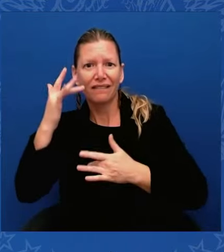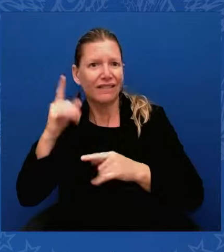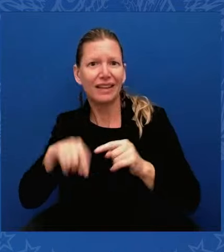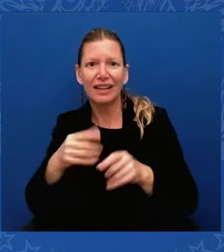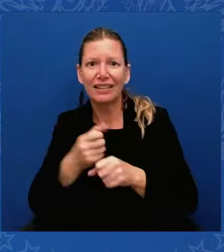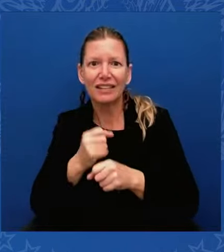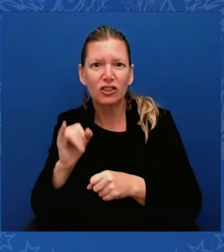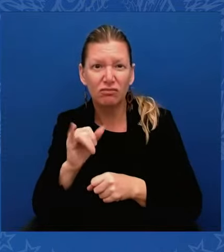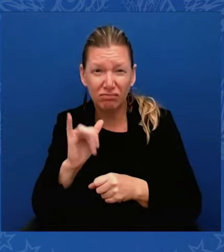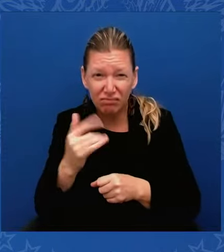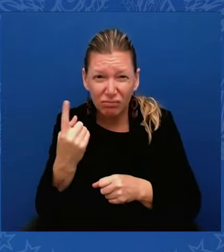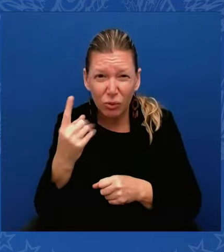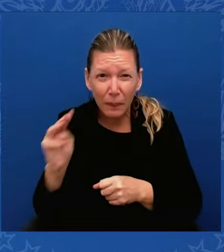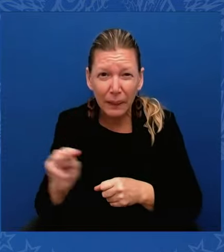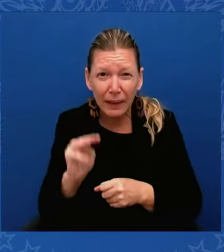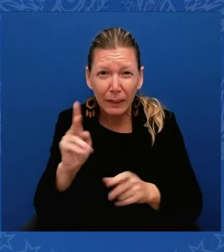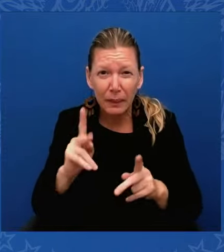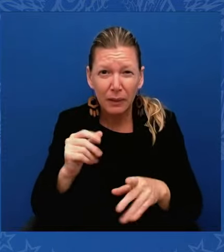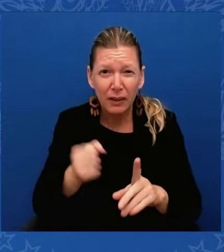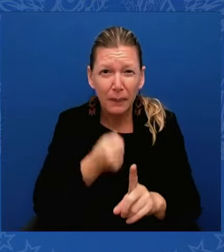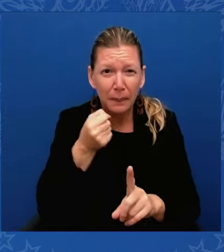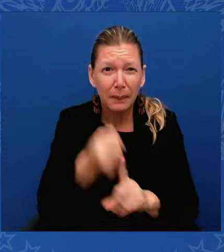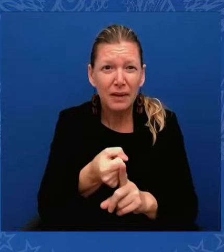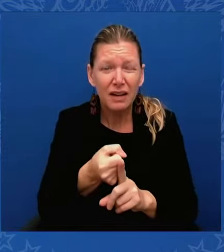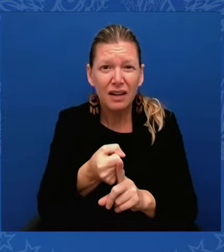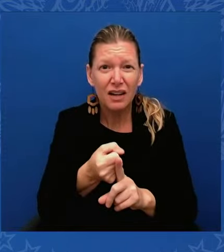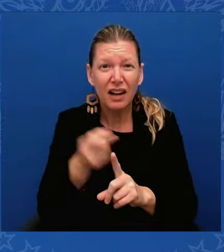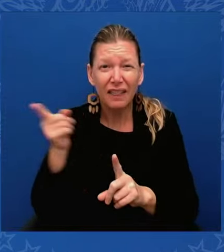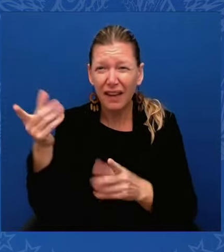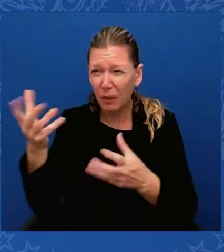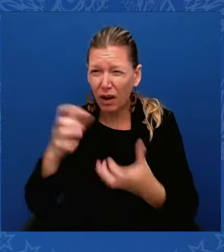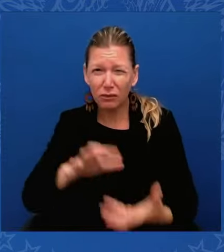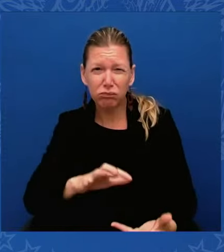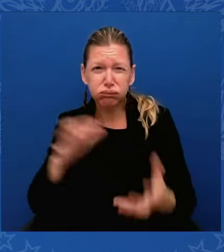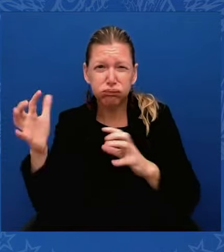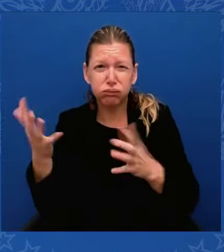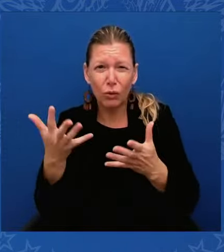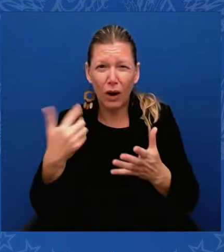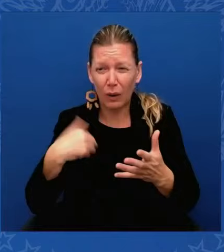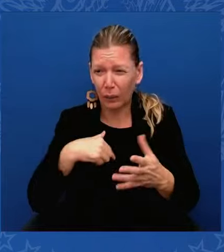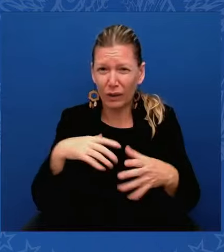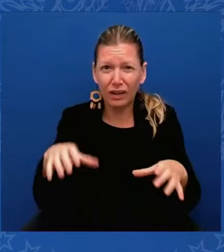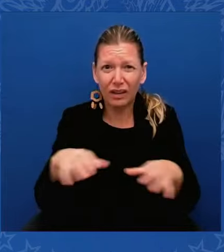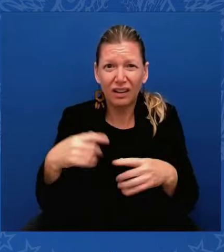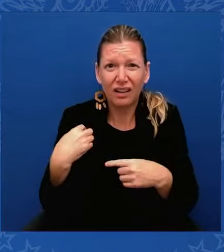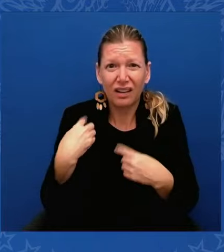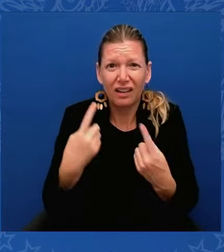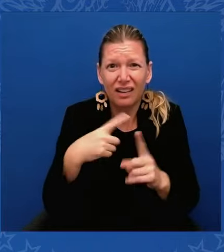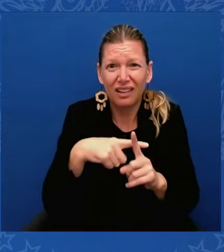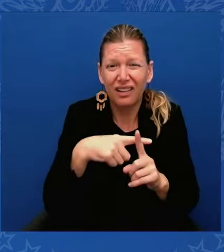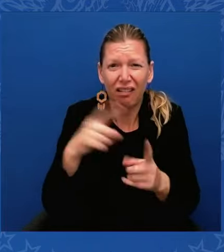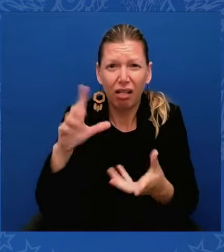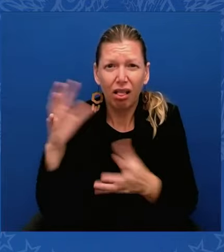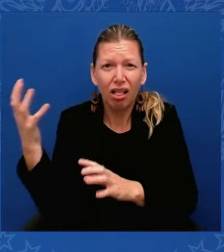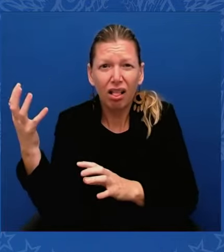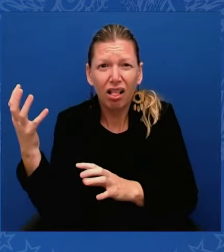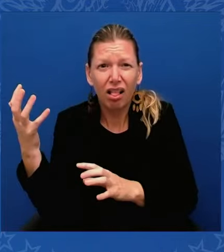They want to -- they want to give power back to Big Pharma to charge exorbitant prices and prescription drugs. This is what they're saying, the platform.